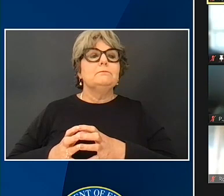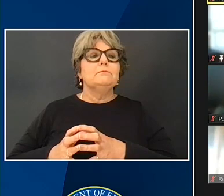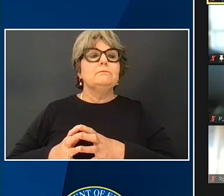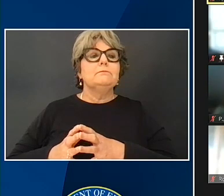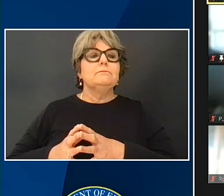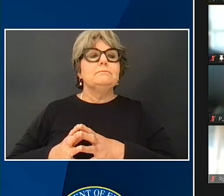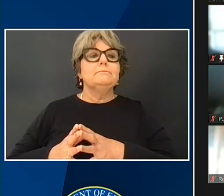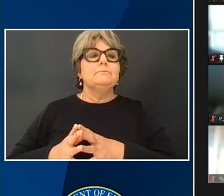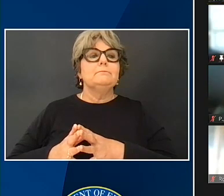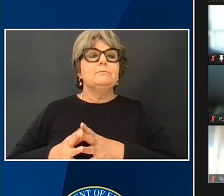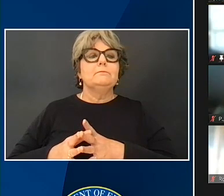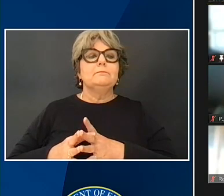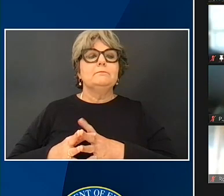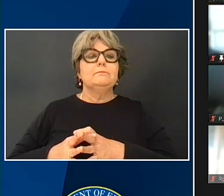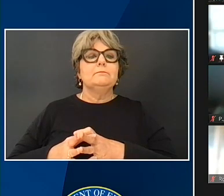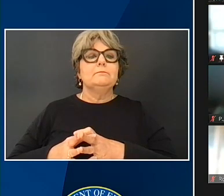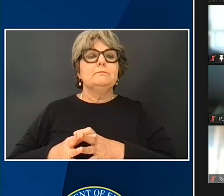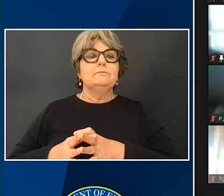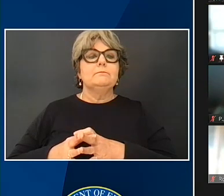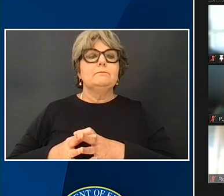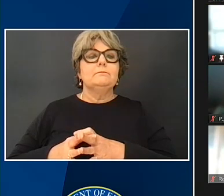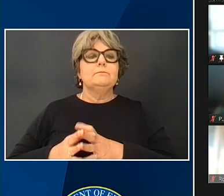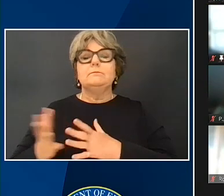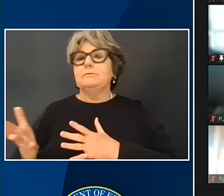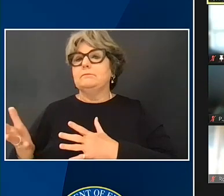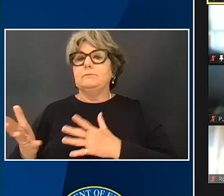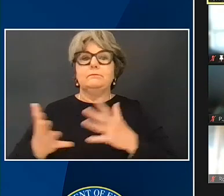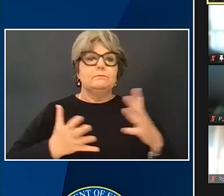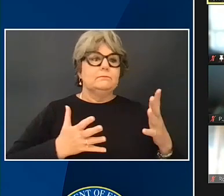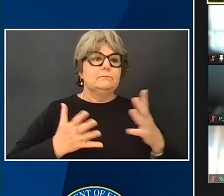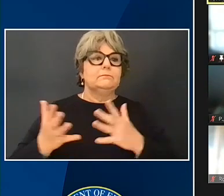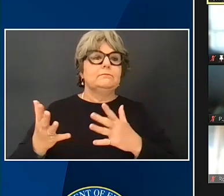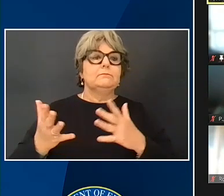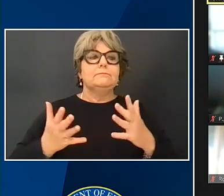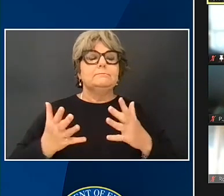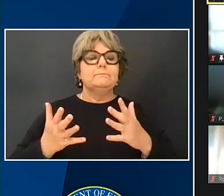Do you want to speak to that, Herman? I don't know whether Donna can put her hands on the good cause exception language